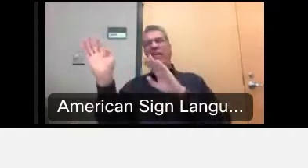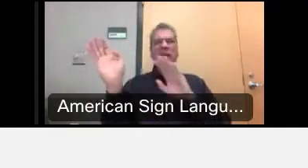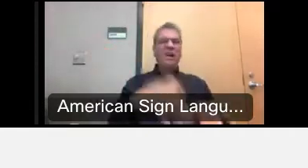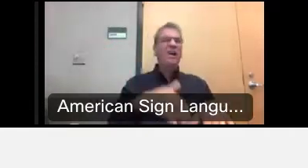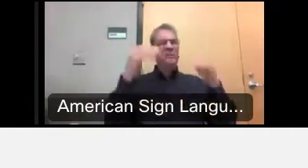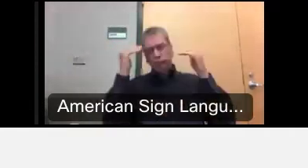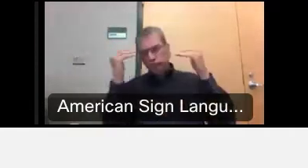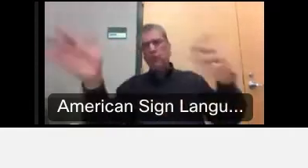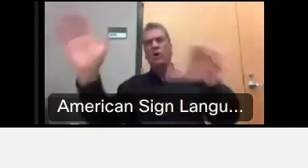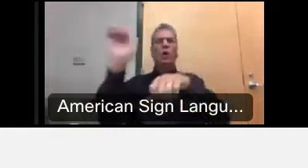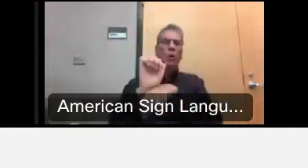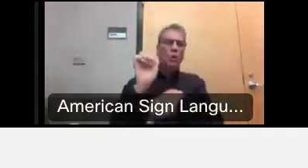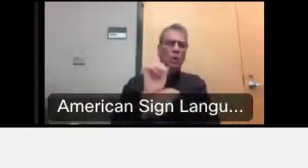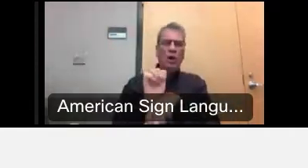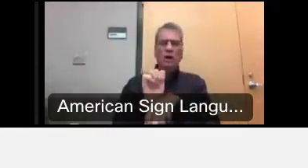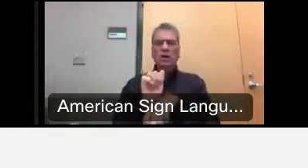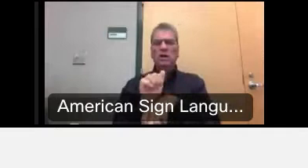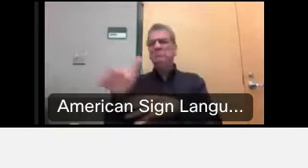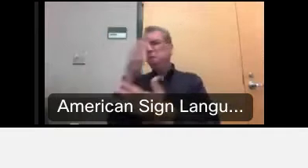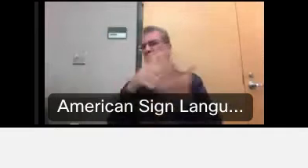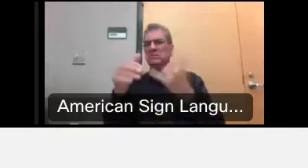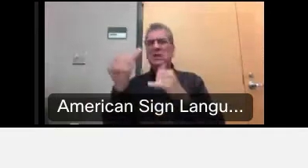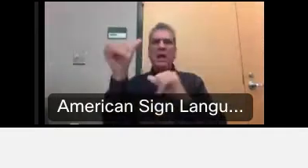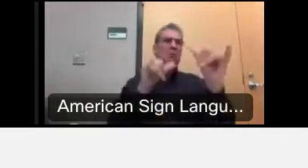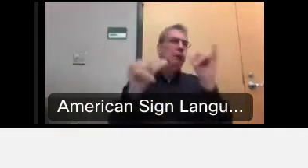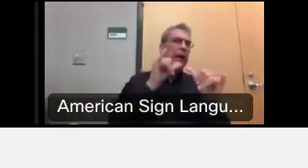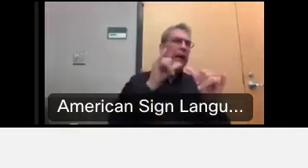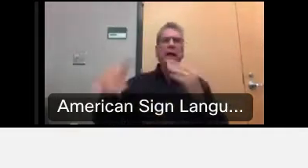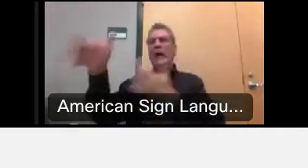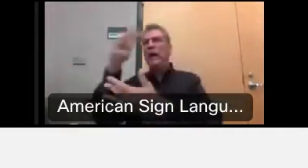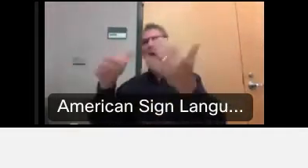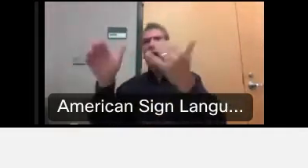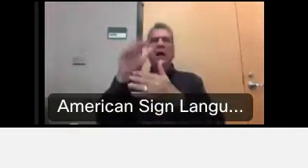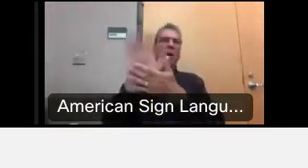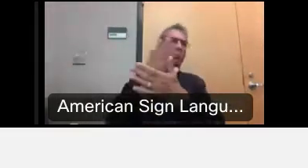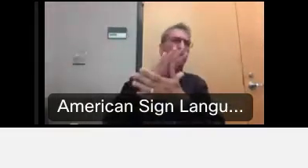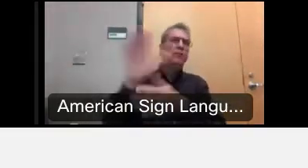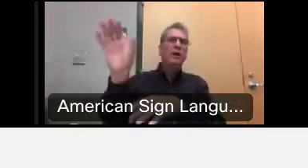go to work socialize, go to bars hangout in concerts and all that sort of thing.